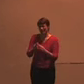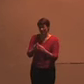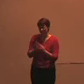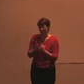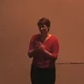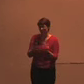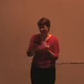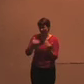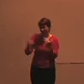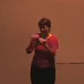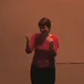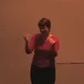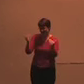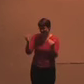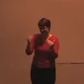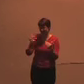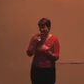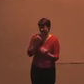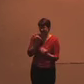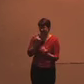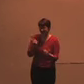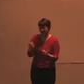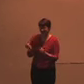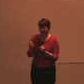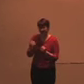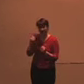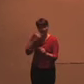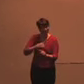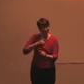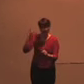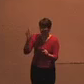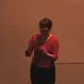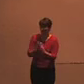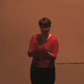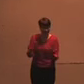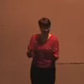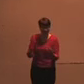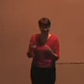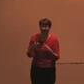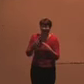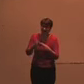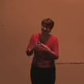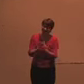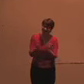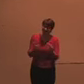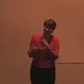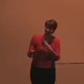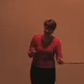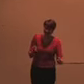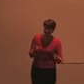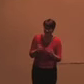And unfortunately, if you don't like books, it is a really book hell.